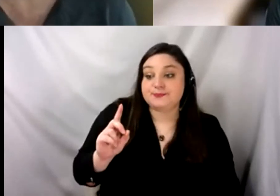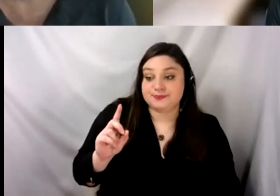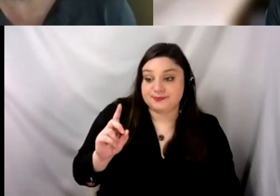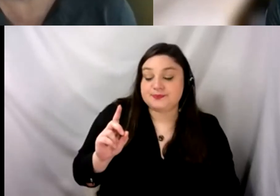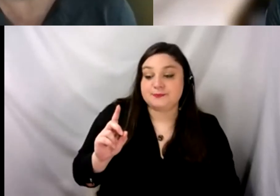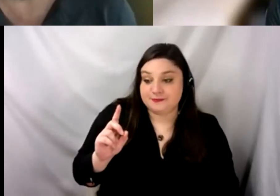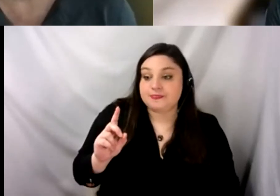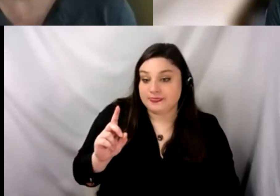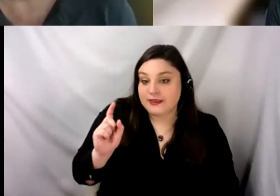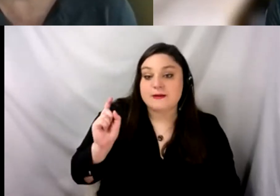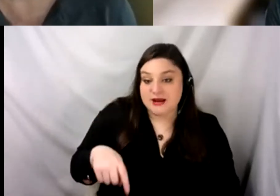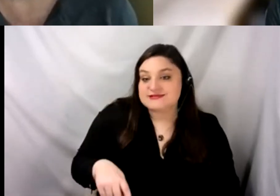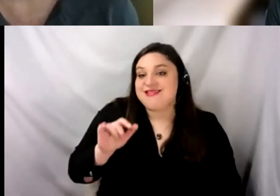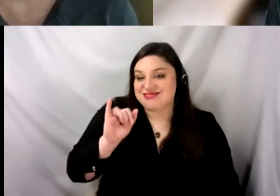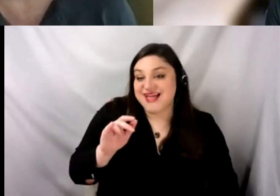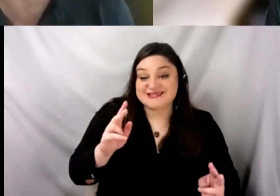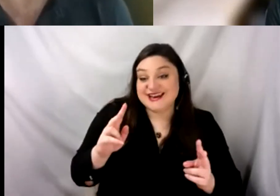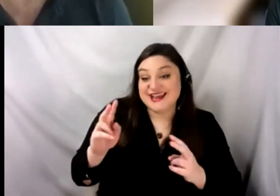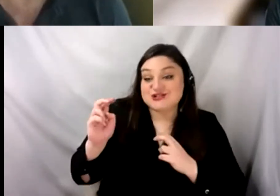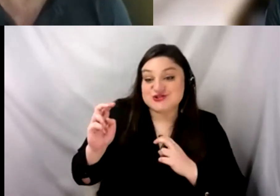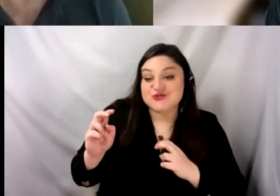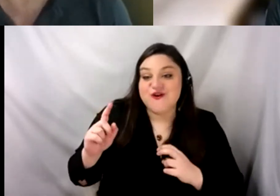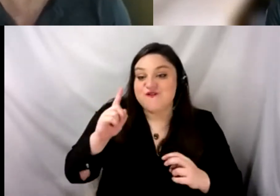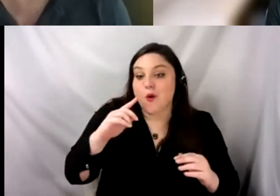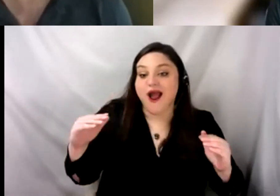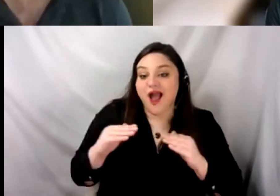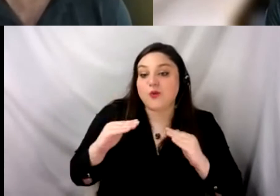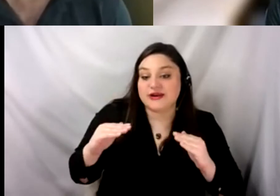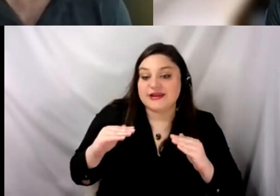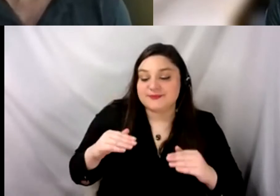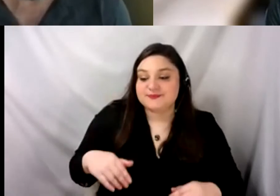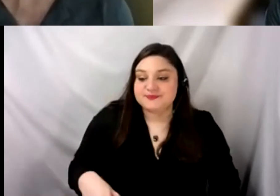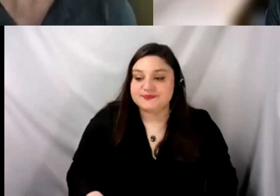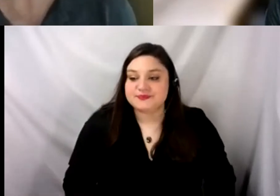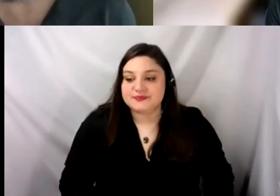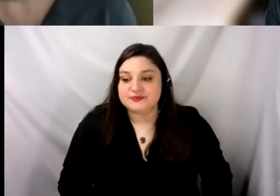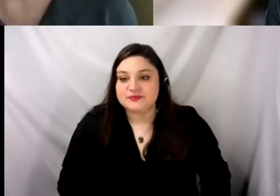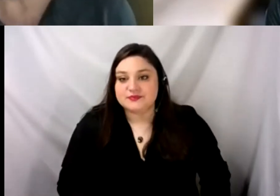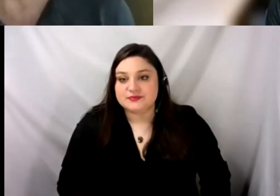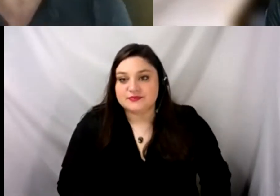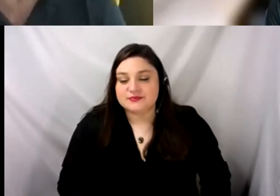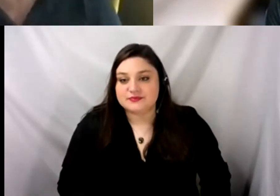issues. That concern equity. You do not need to necessarily memorialize the name of everybody that comes